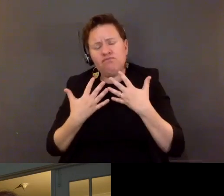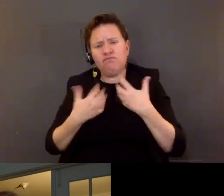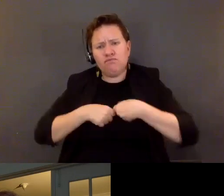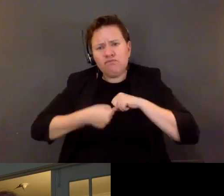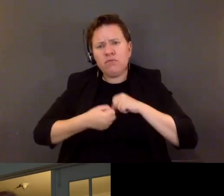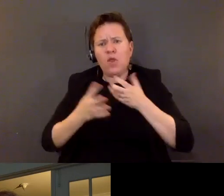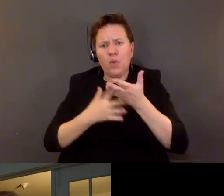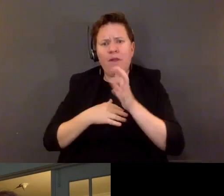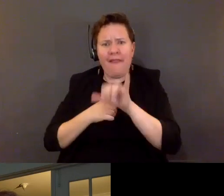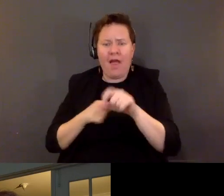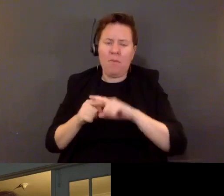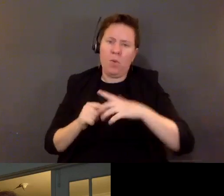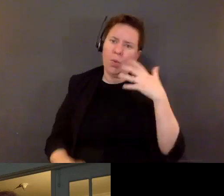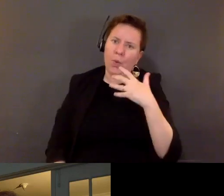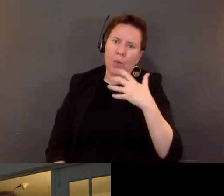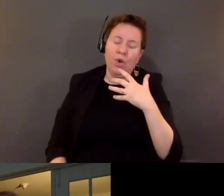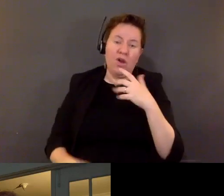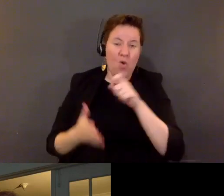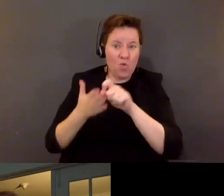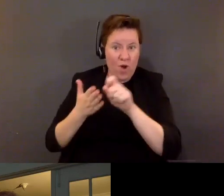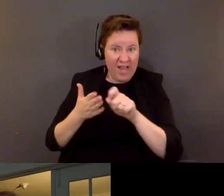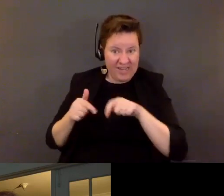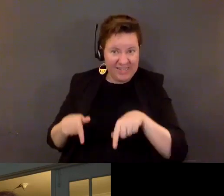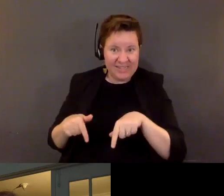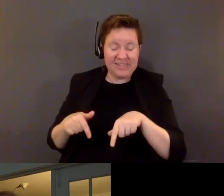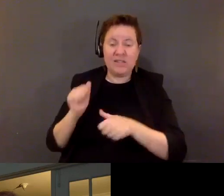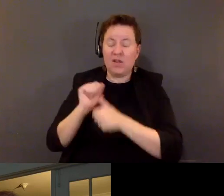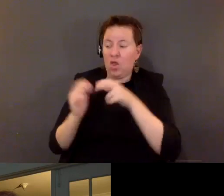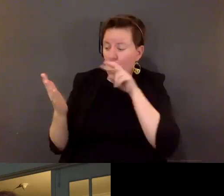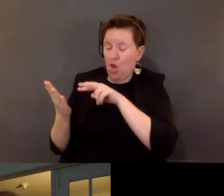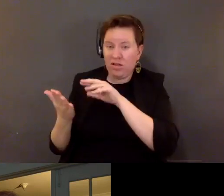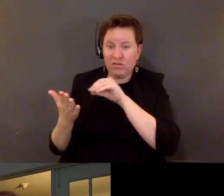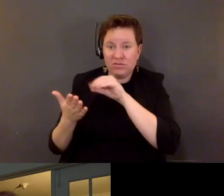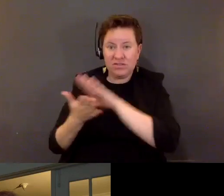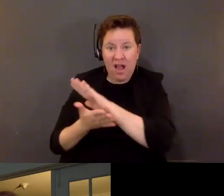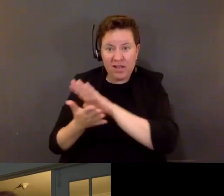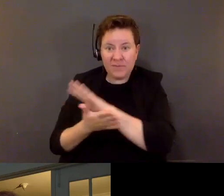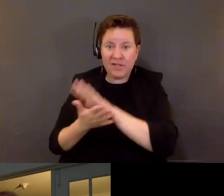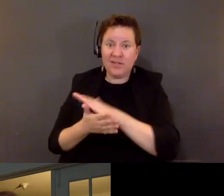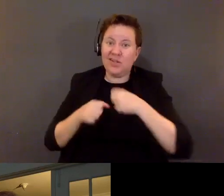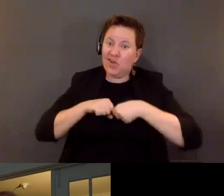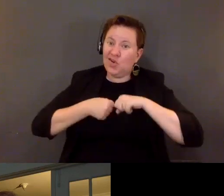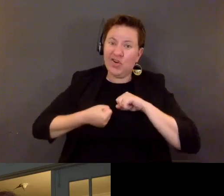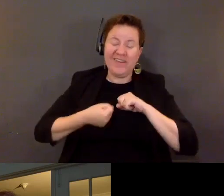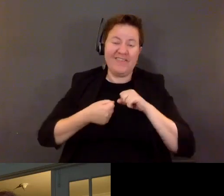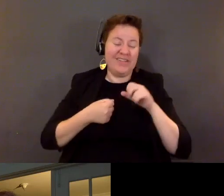boy writing this and look at those documents grief is archaeological you think that you've